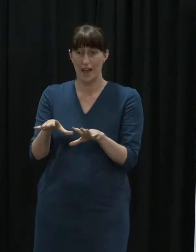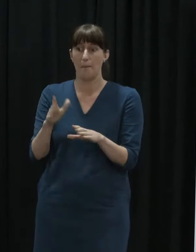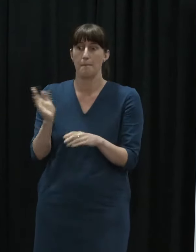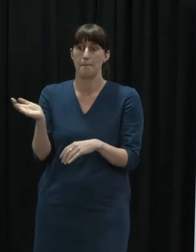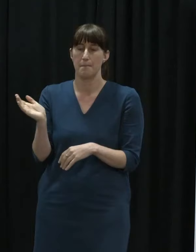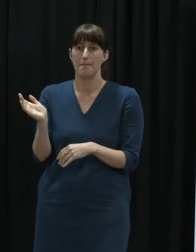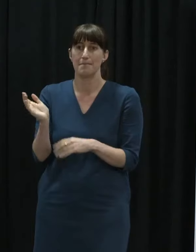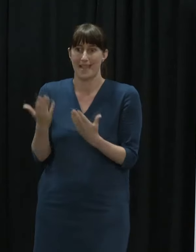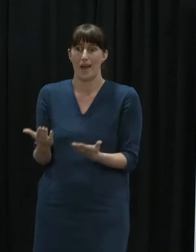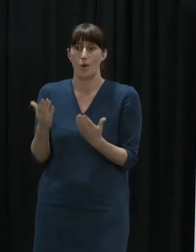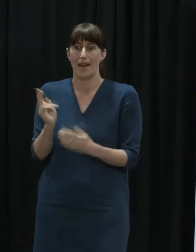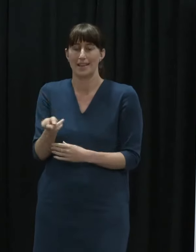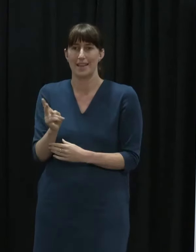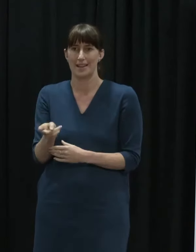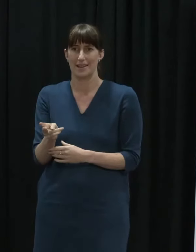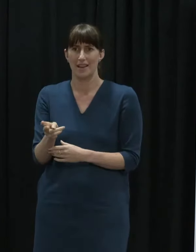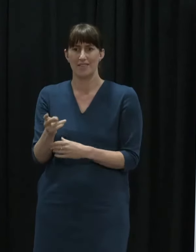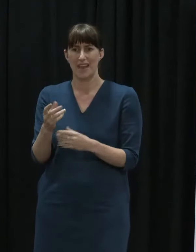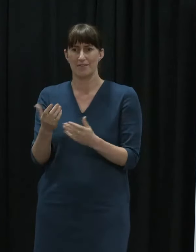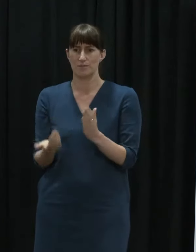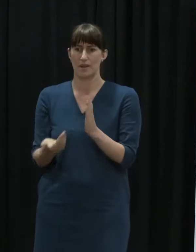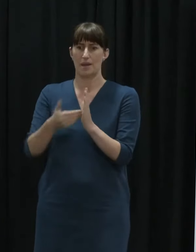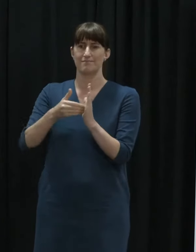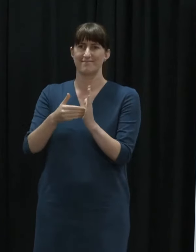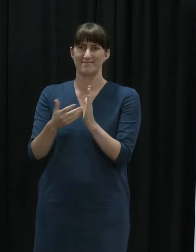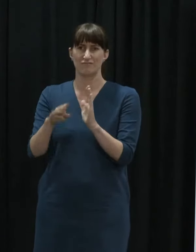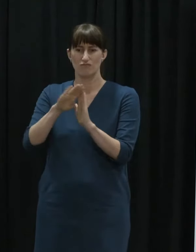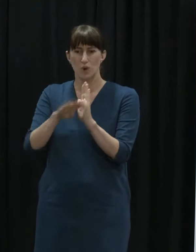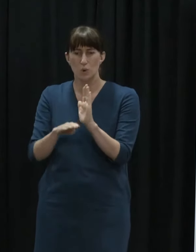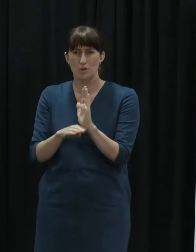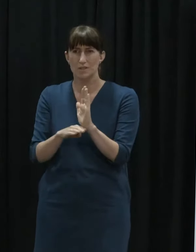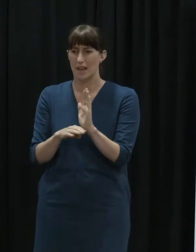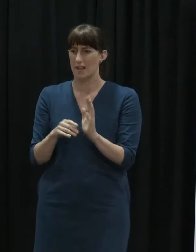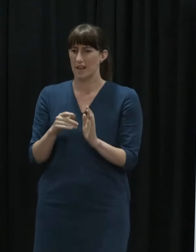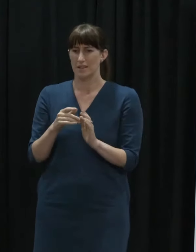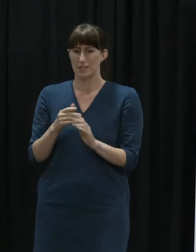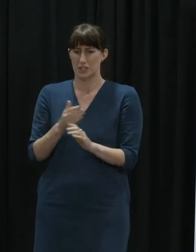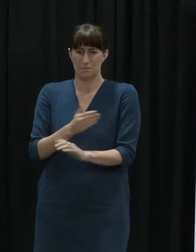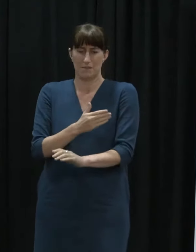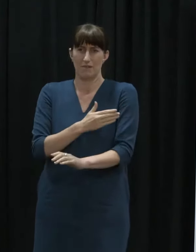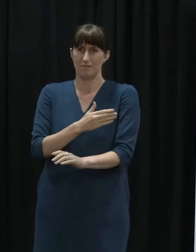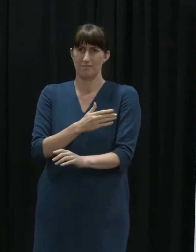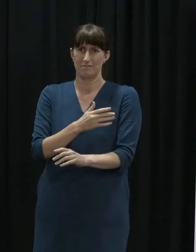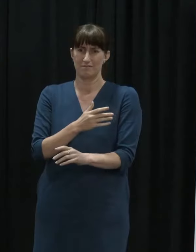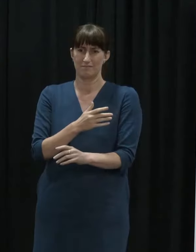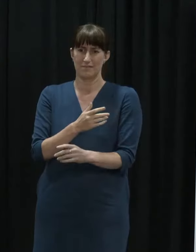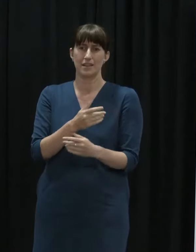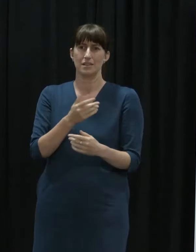the least because we have already had measures in place. In some parts of Australia they were reinstating requirements